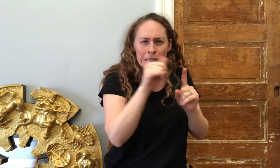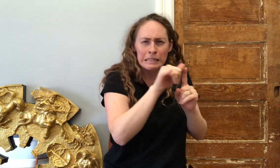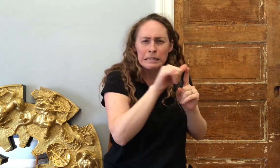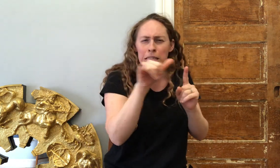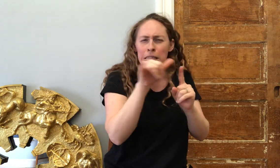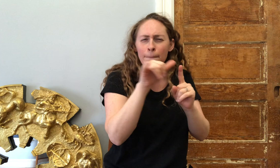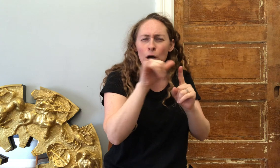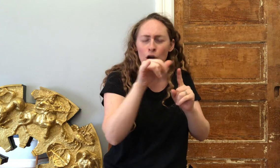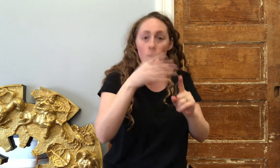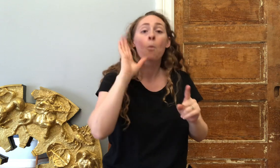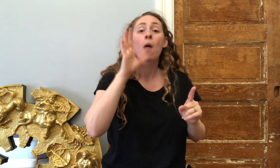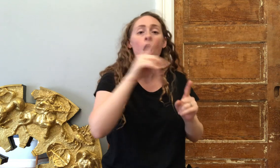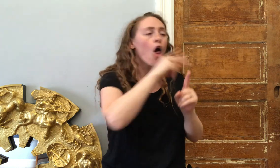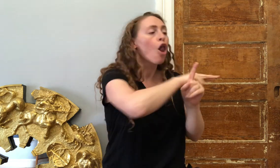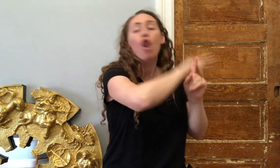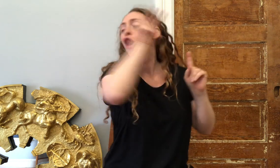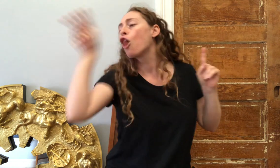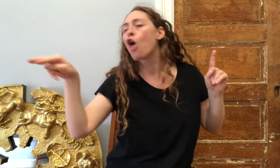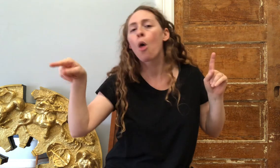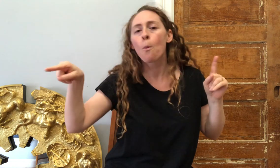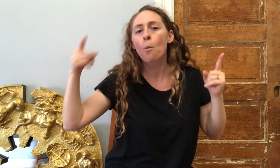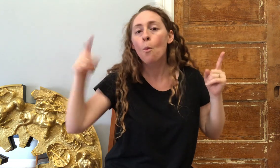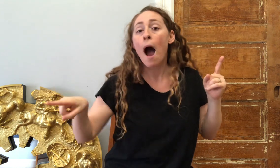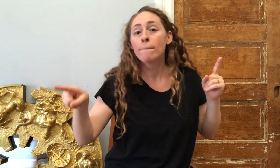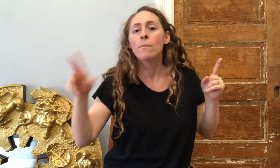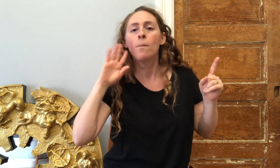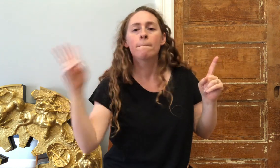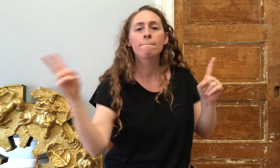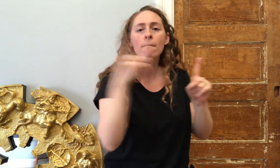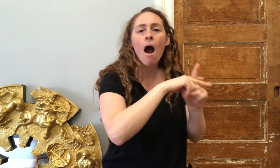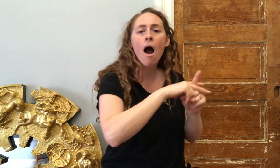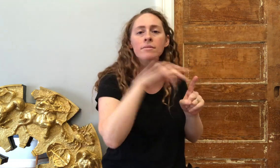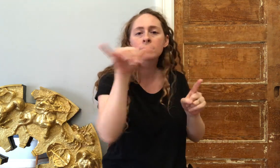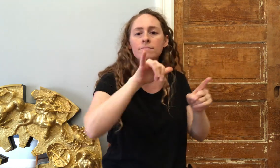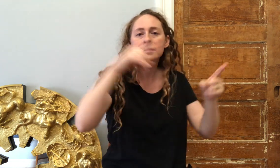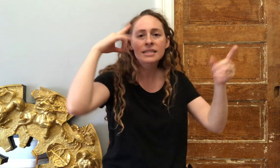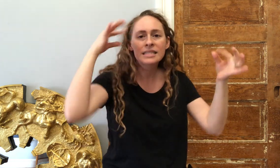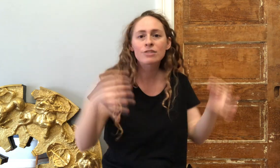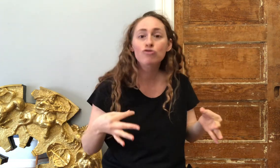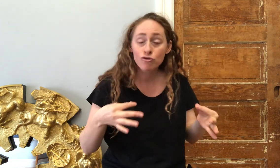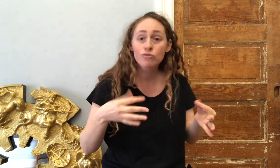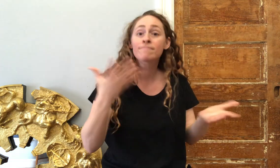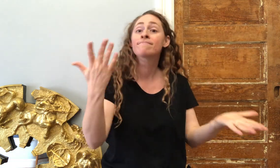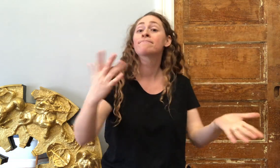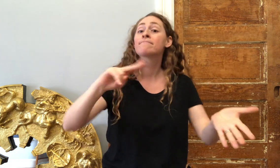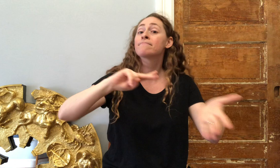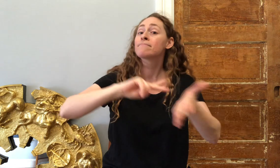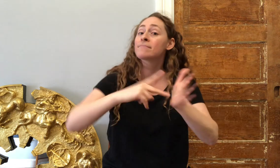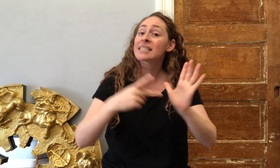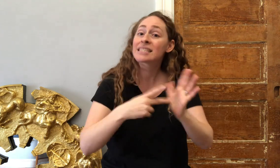they will look at what happened in previous cases and apply the same decision.